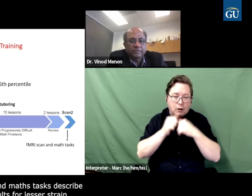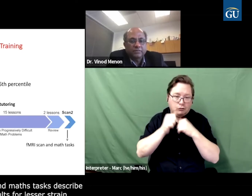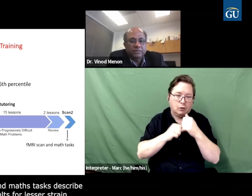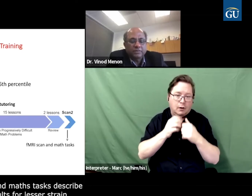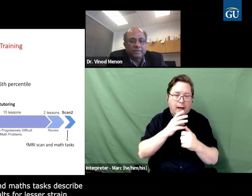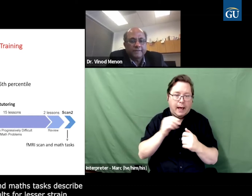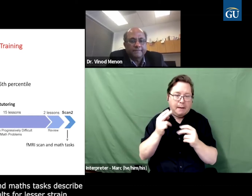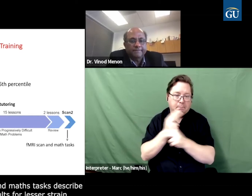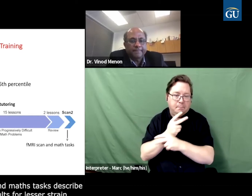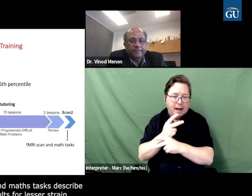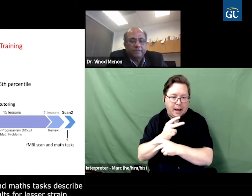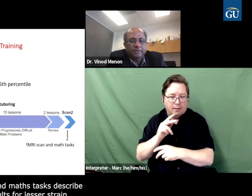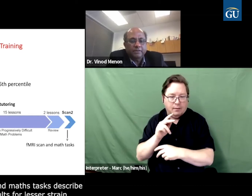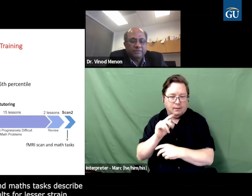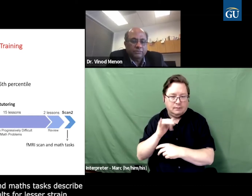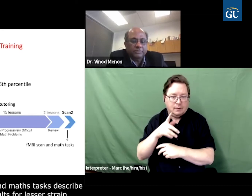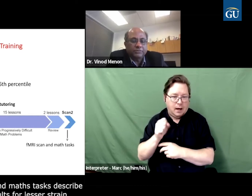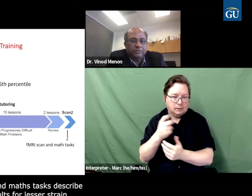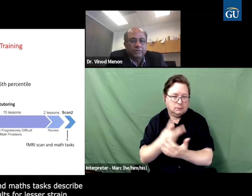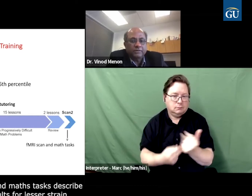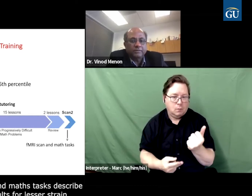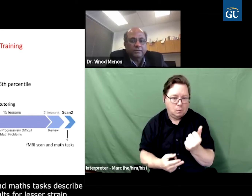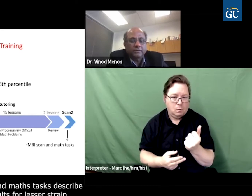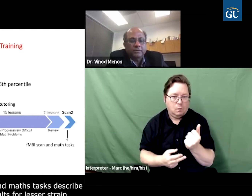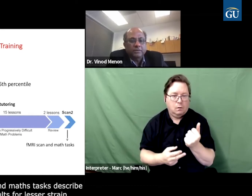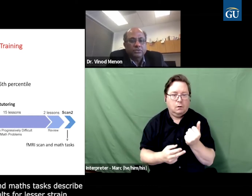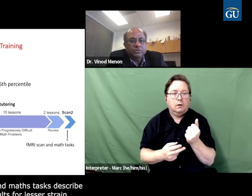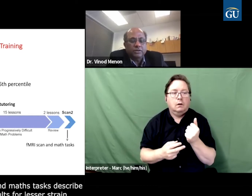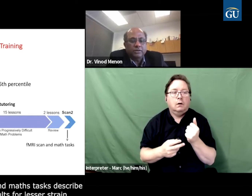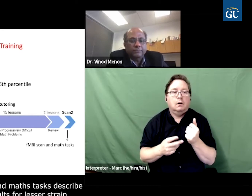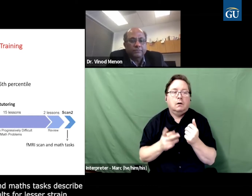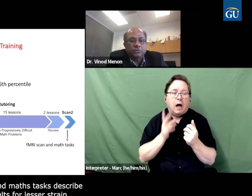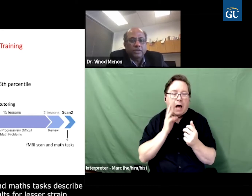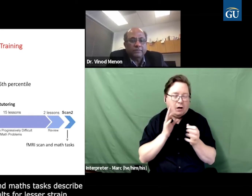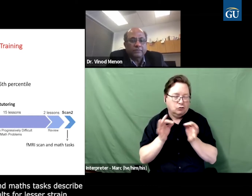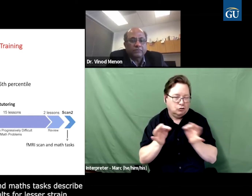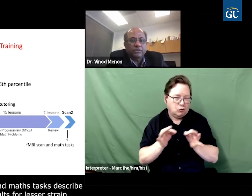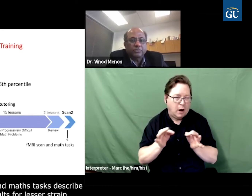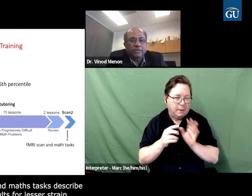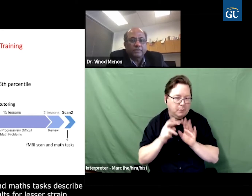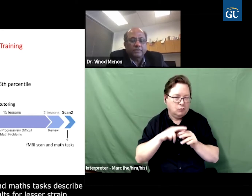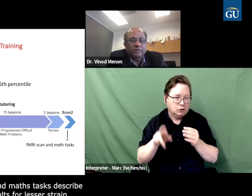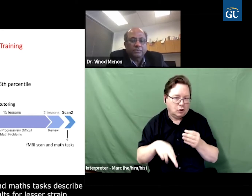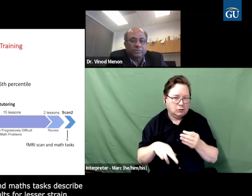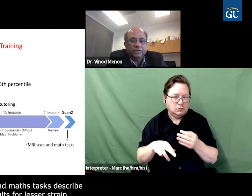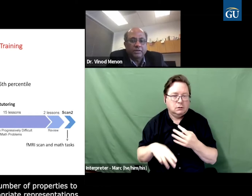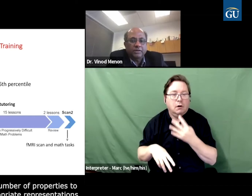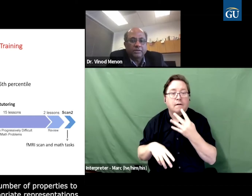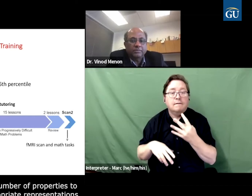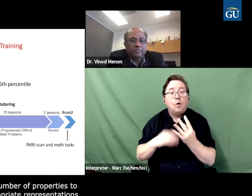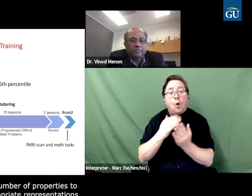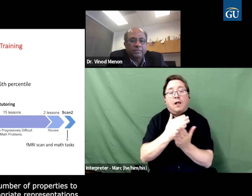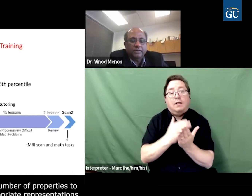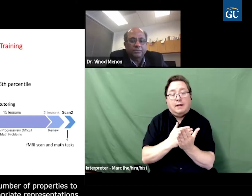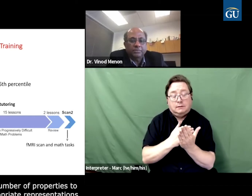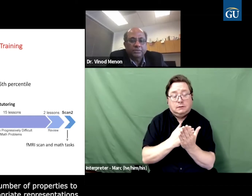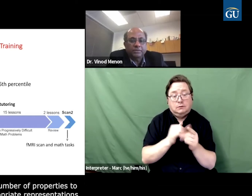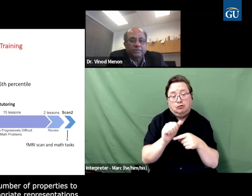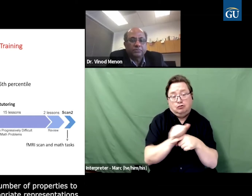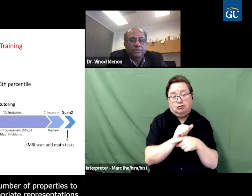tasks i'll describe the results